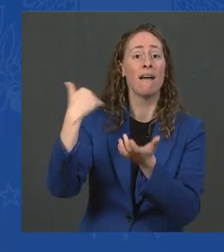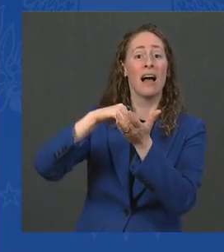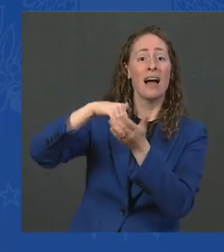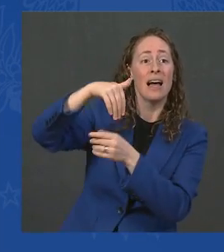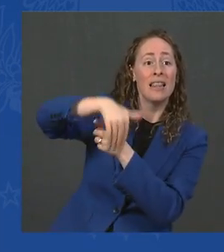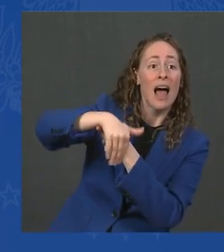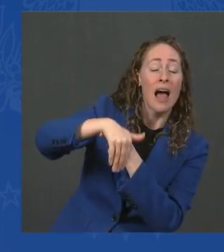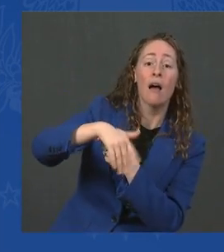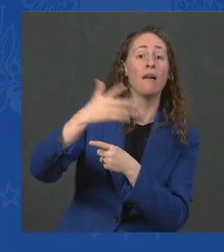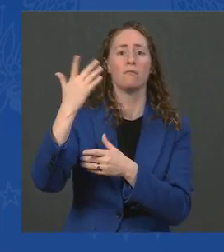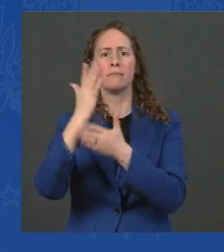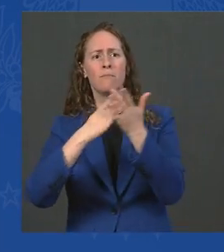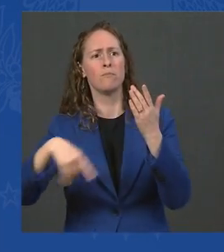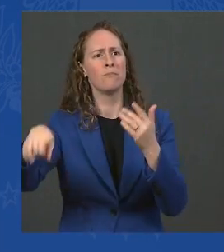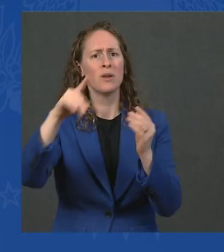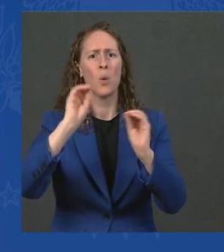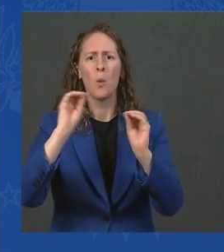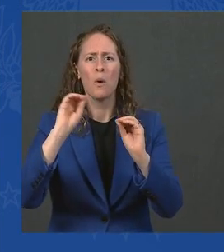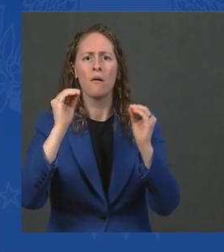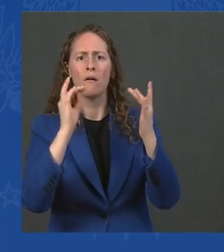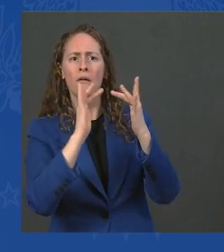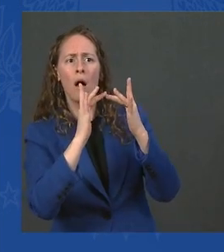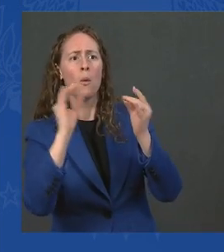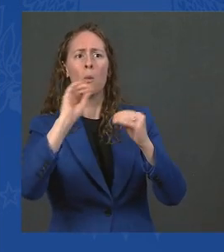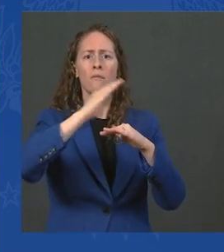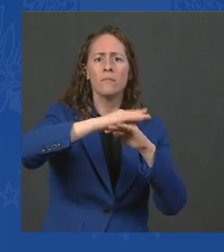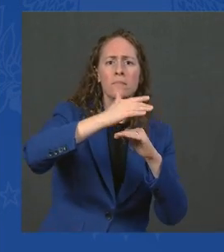because maybe a sibling was on his or her class.